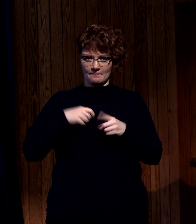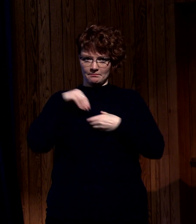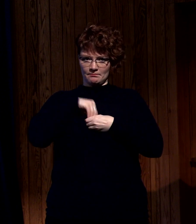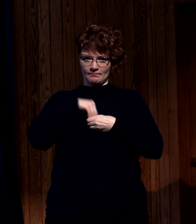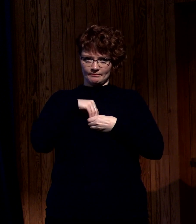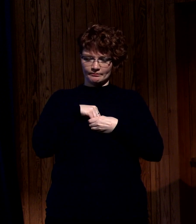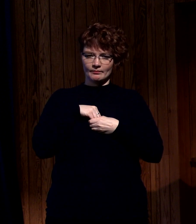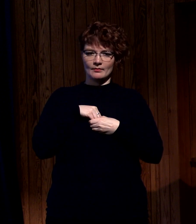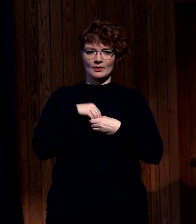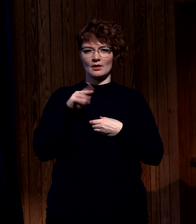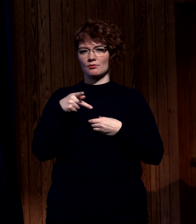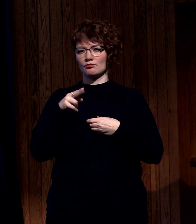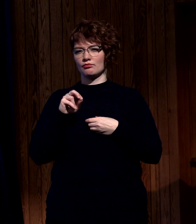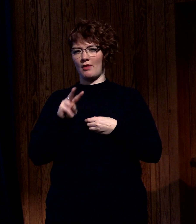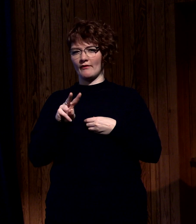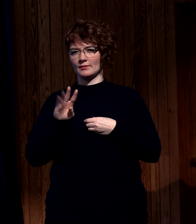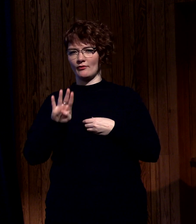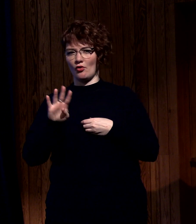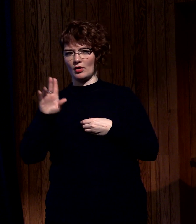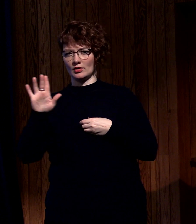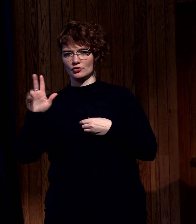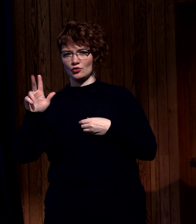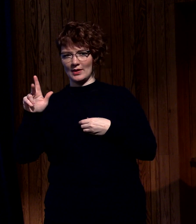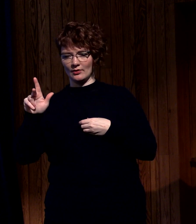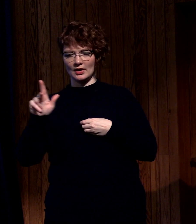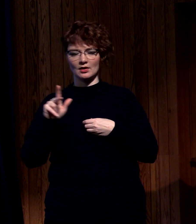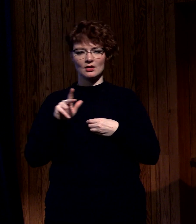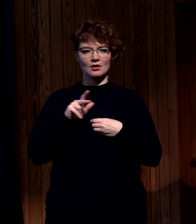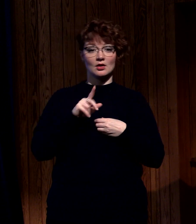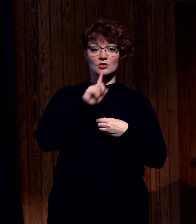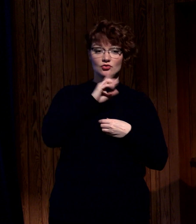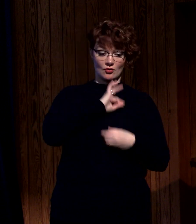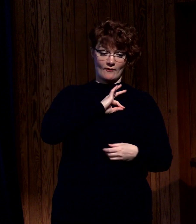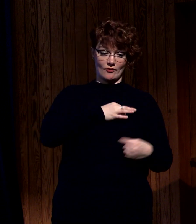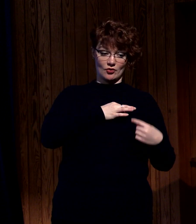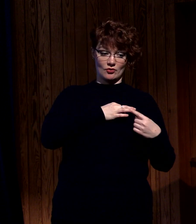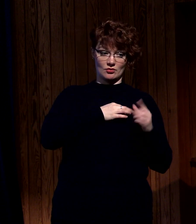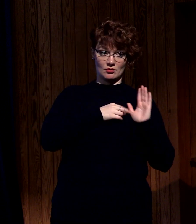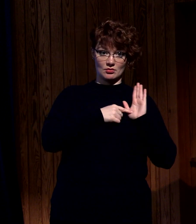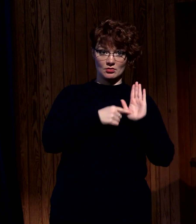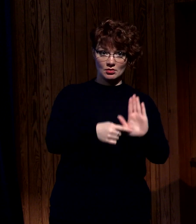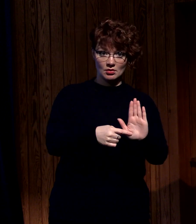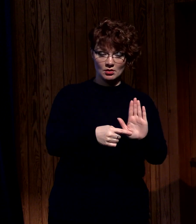Proverbs 423, then true fruit must prove itself in the